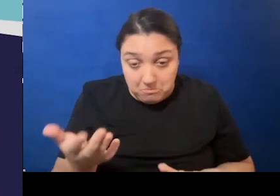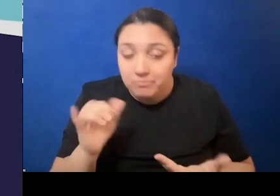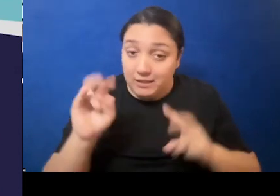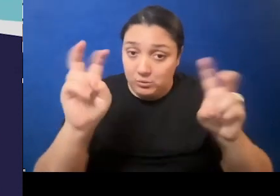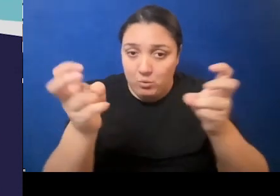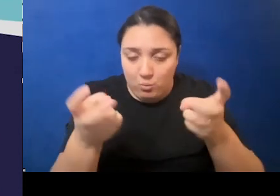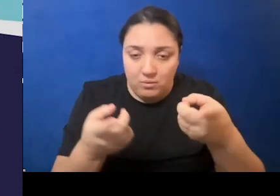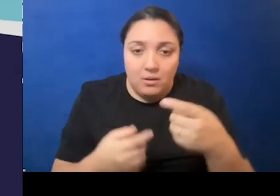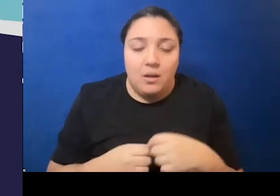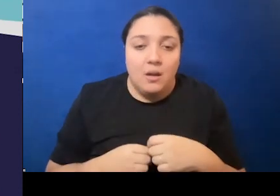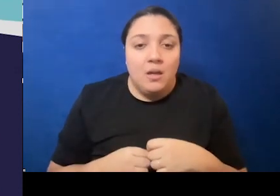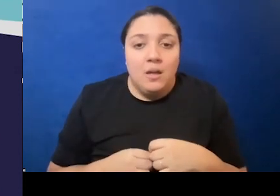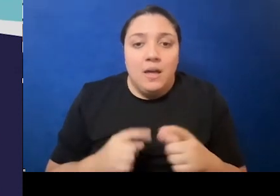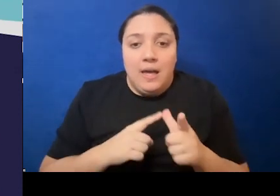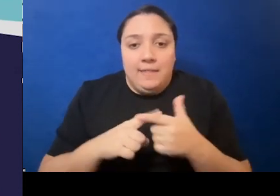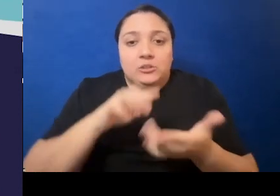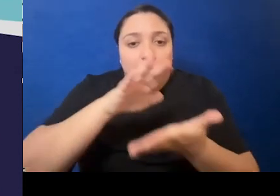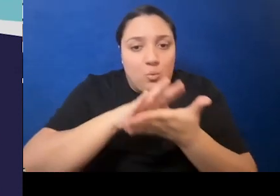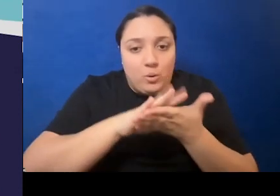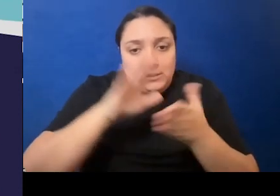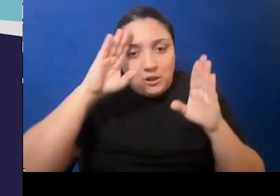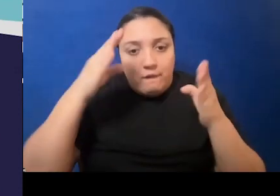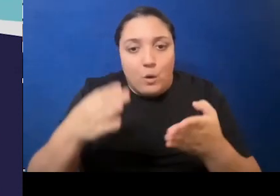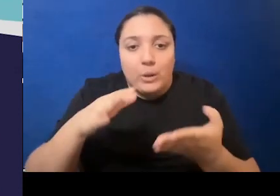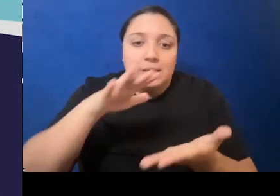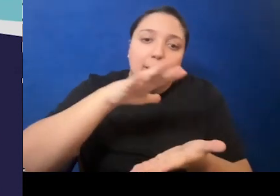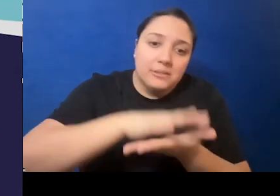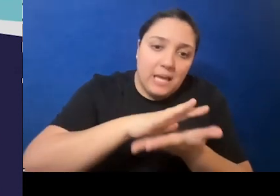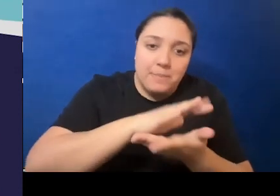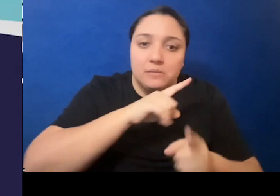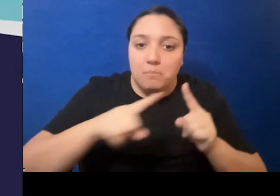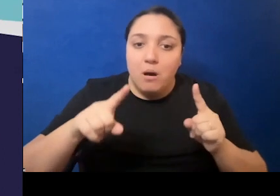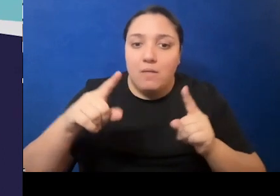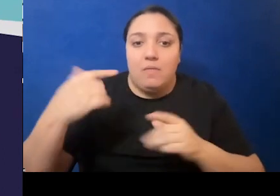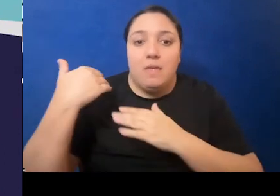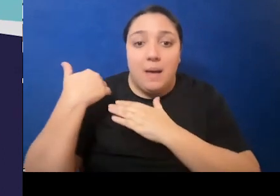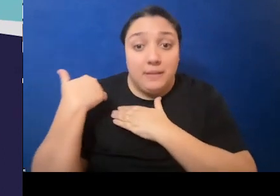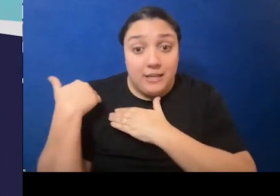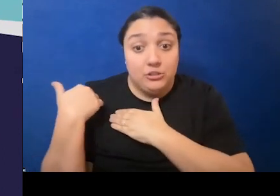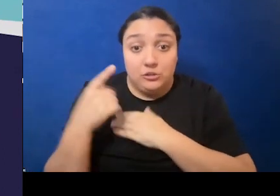THEN SCHOOLS ARE FOCUSED ON ACADEMICS AND THE OBLIGATIONS ARE REAL.